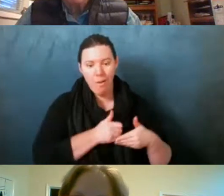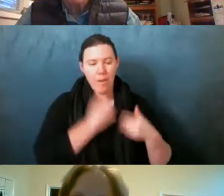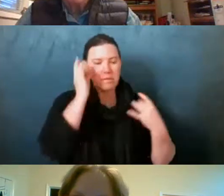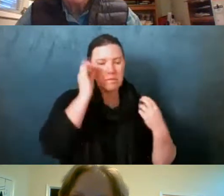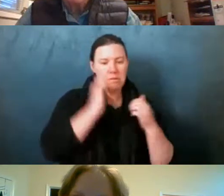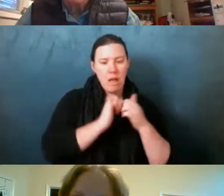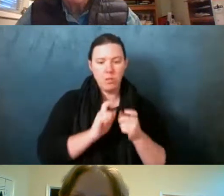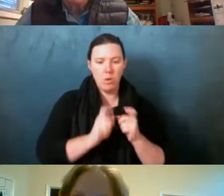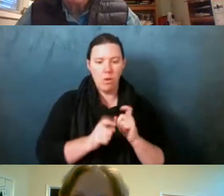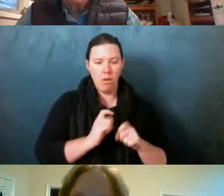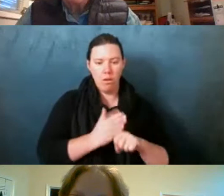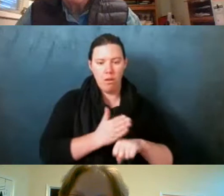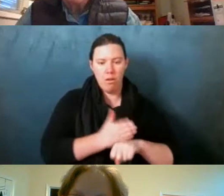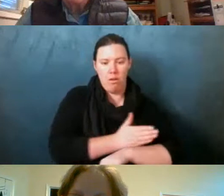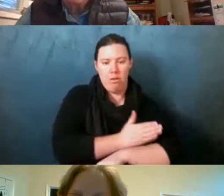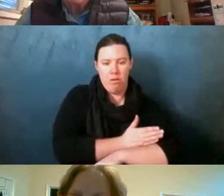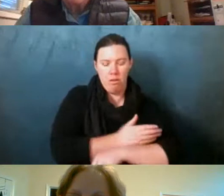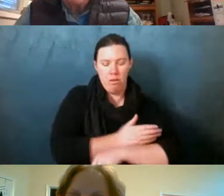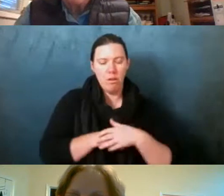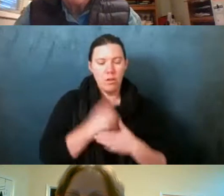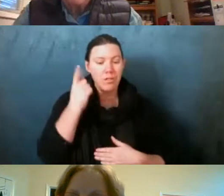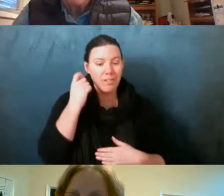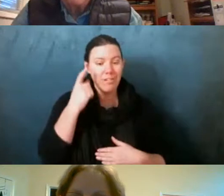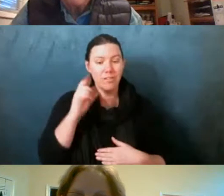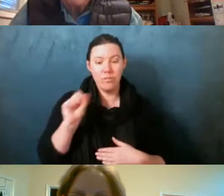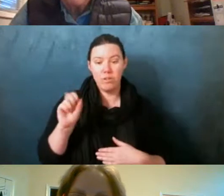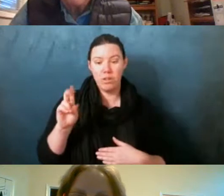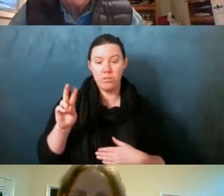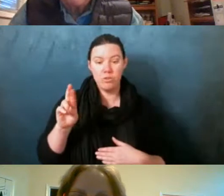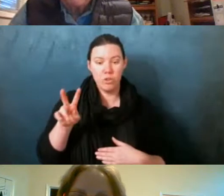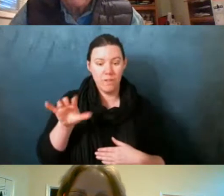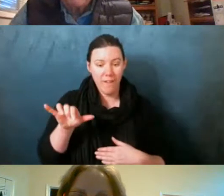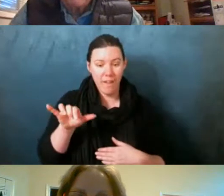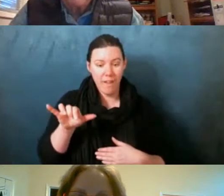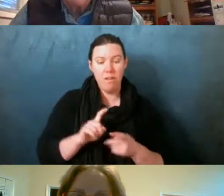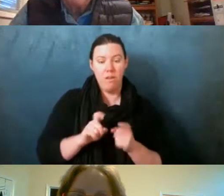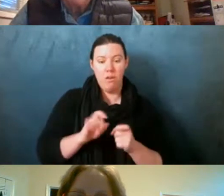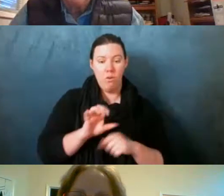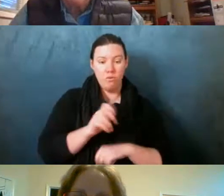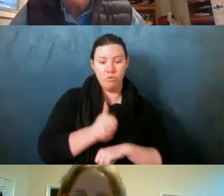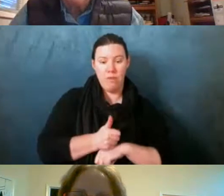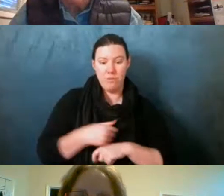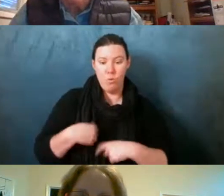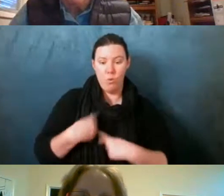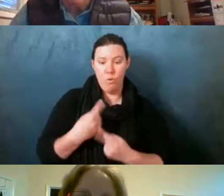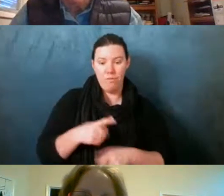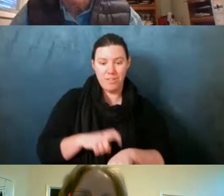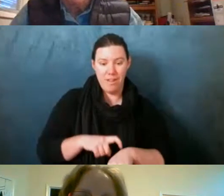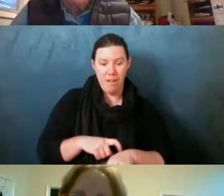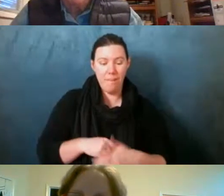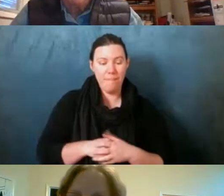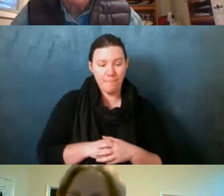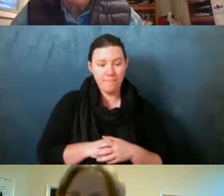And this survey was crafted over time. We wanted to make sure that we get the most amount of data out of the fewest questions